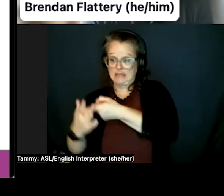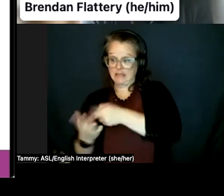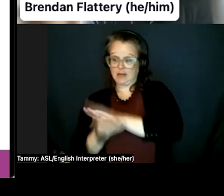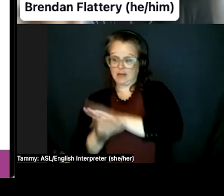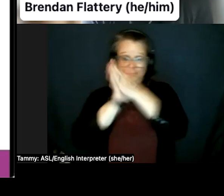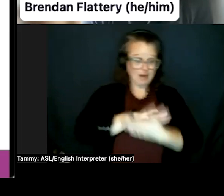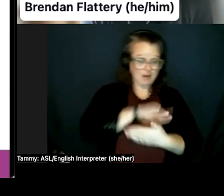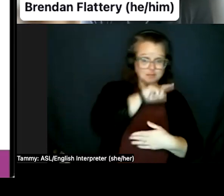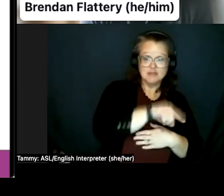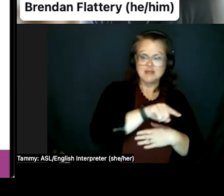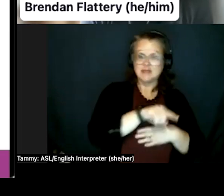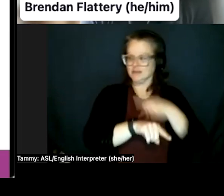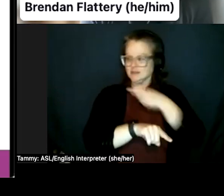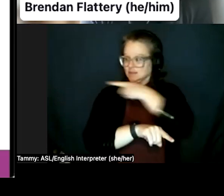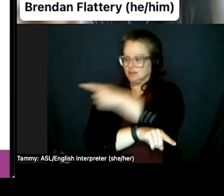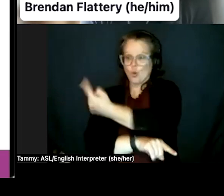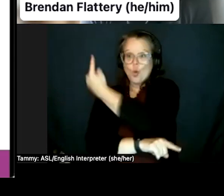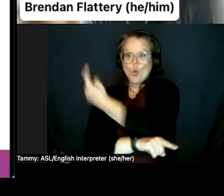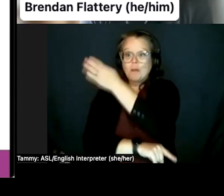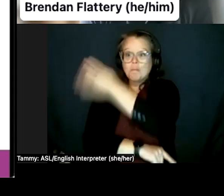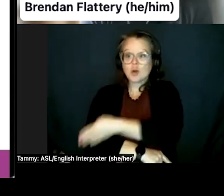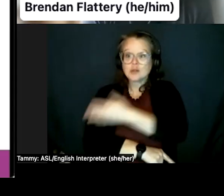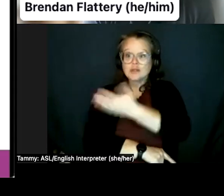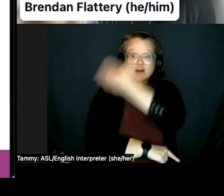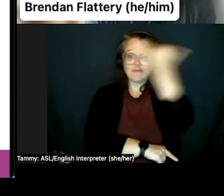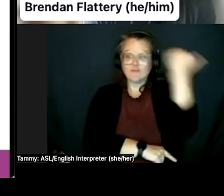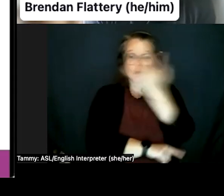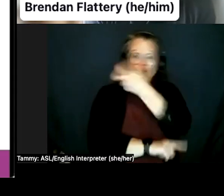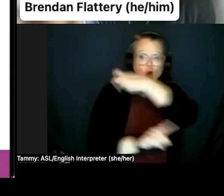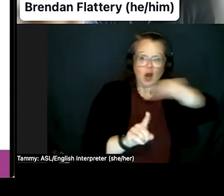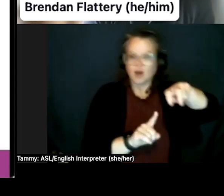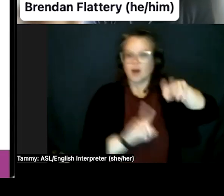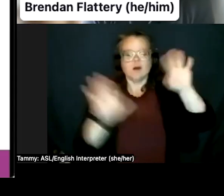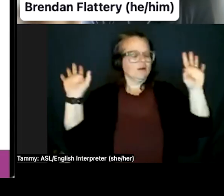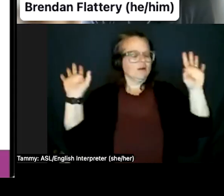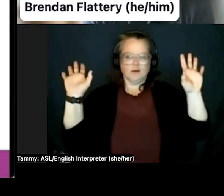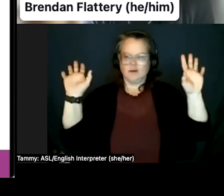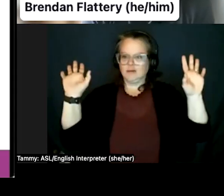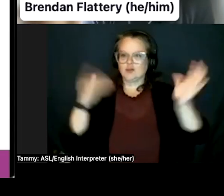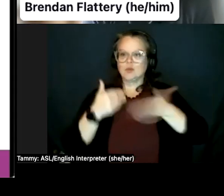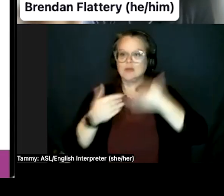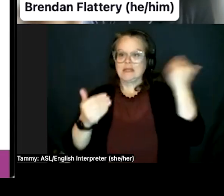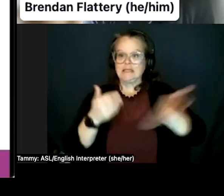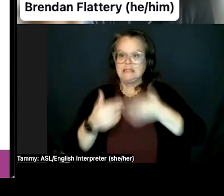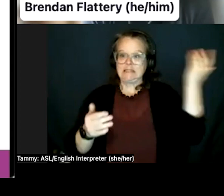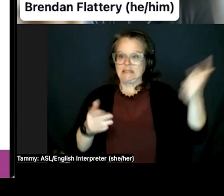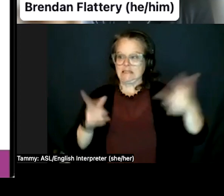to another. So I highly encourage everybody I work with to just send me copies of the links